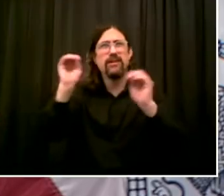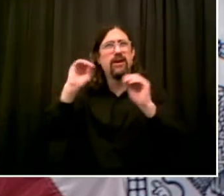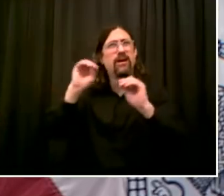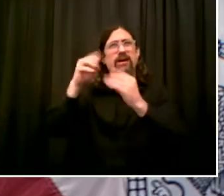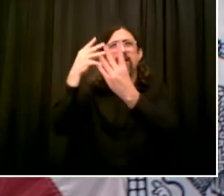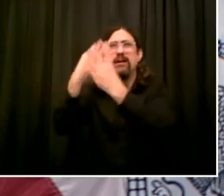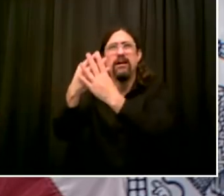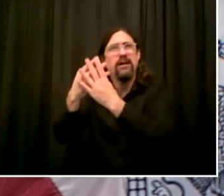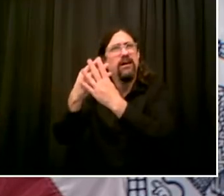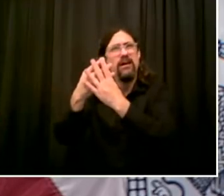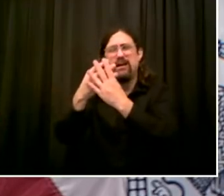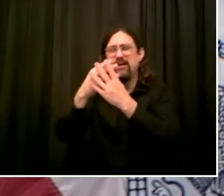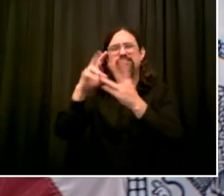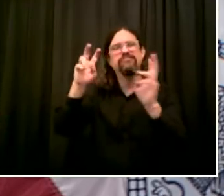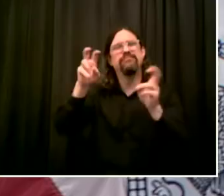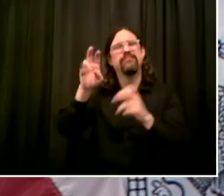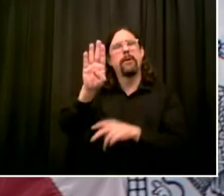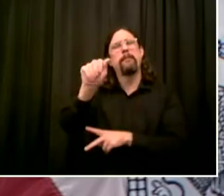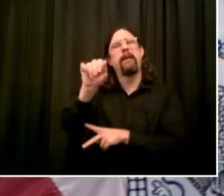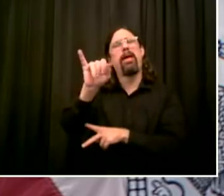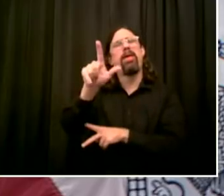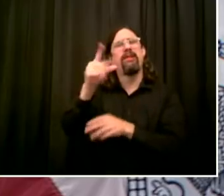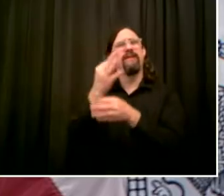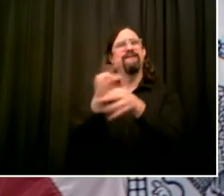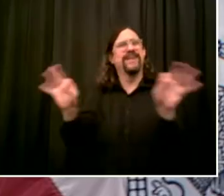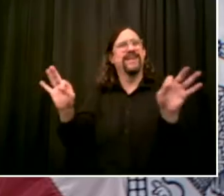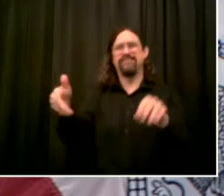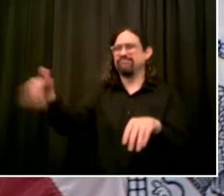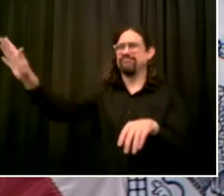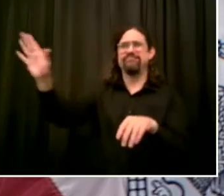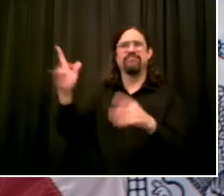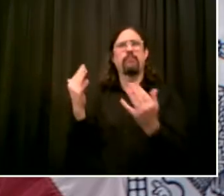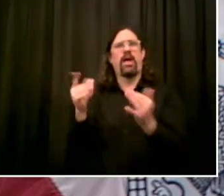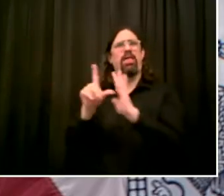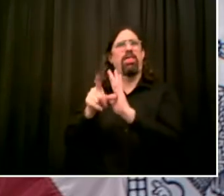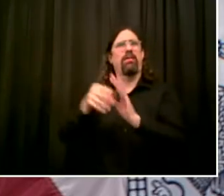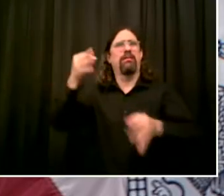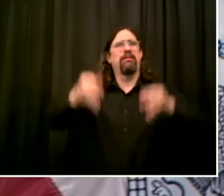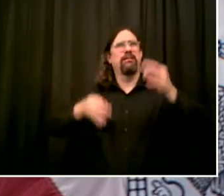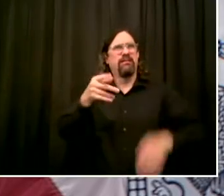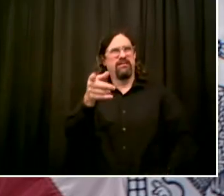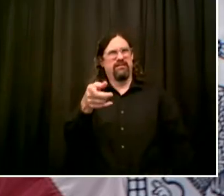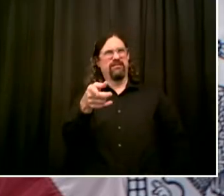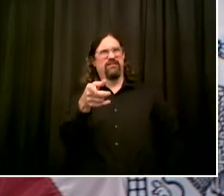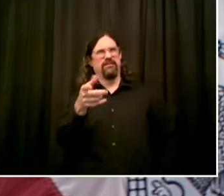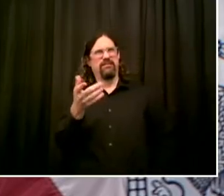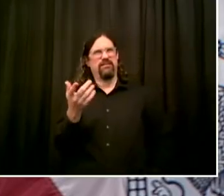DO YOU FEEL ABOUTHA TT HAWT ESMSAGE OEDS T I SAY TO PEOPLE THAT THEY CAN ATTACK COPS THAT